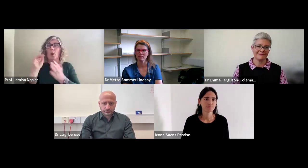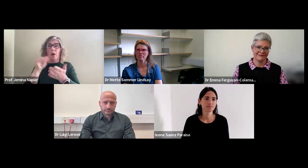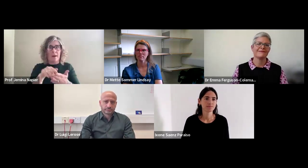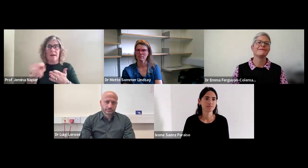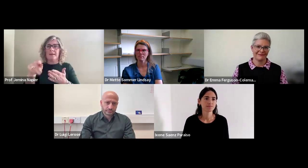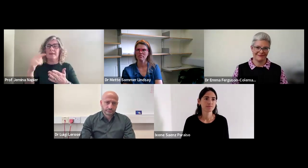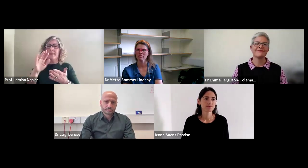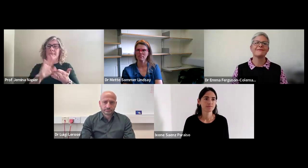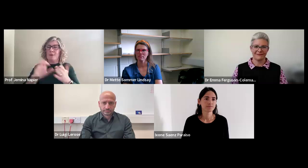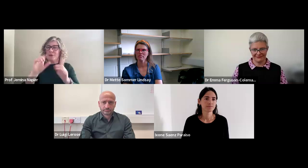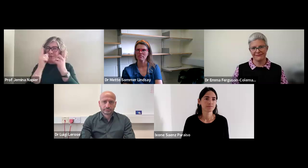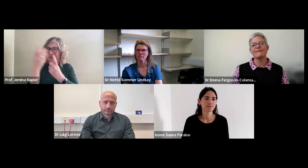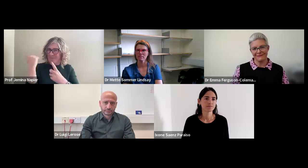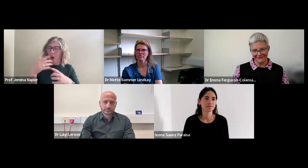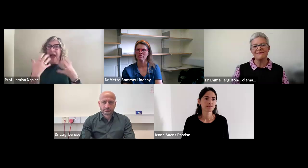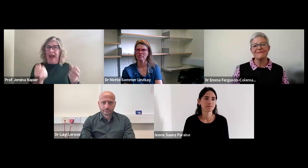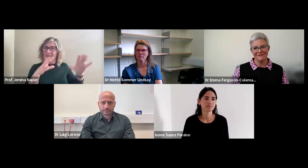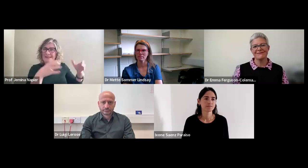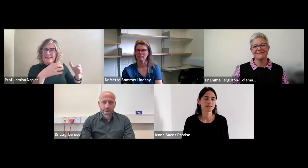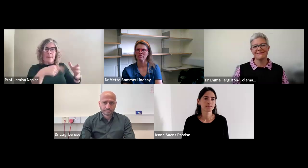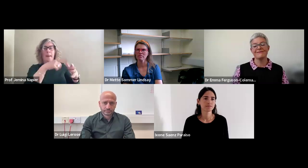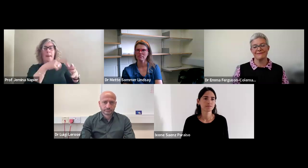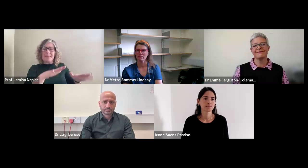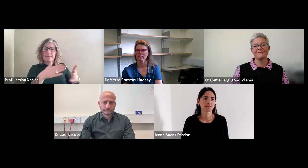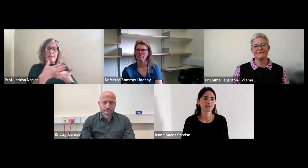in response to a couple of the earlier questions, about you arriving at the University of Manchester